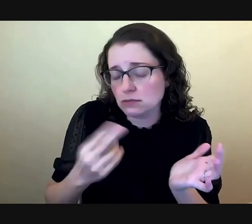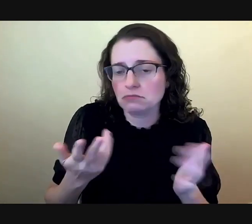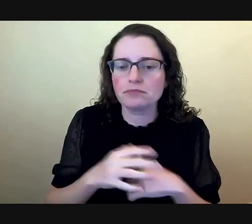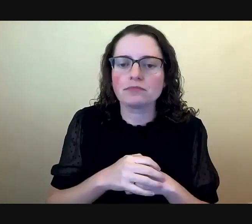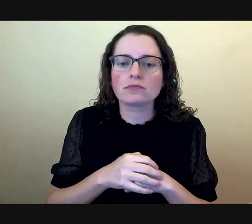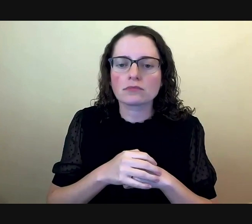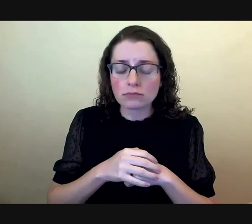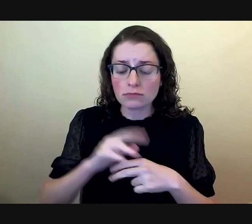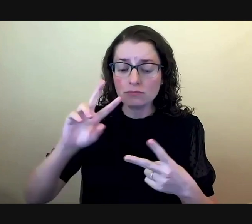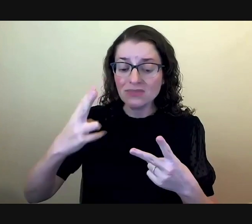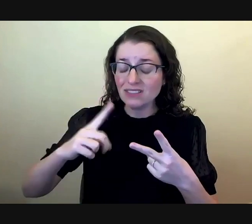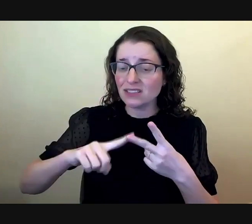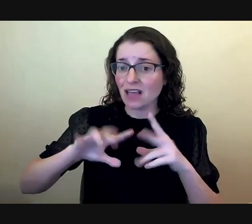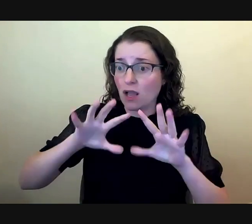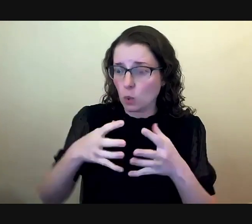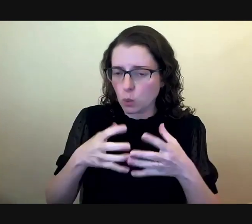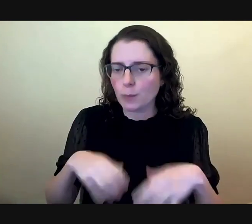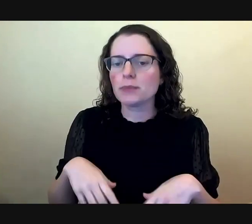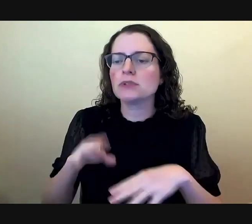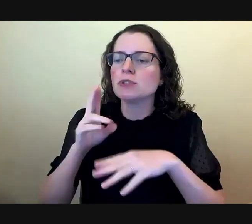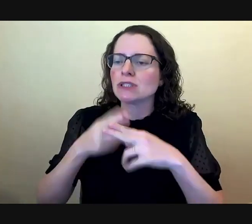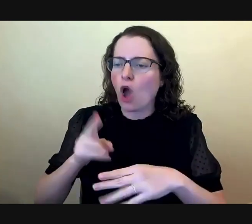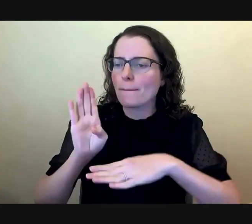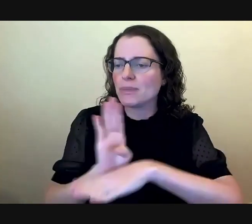Nurses also fall under that category.